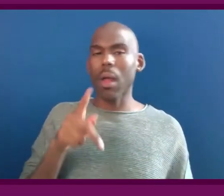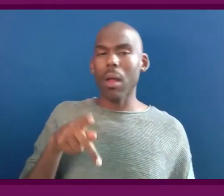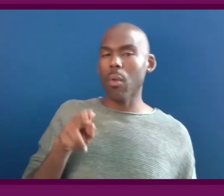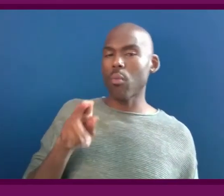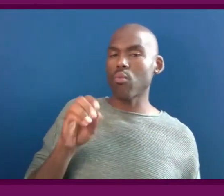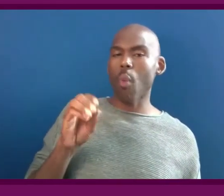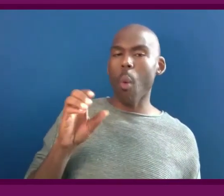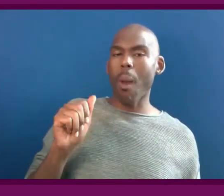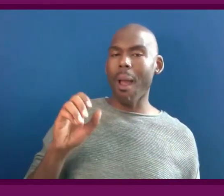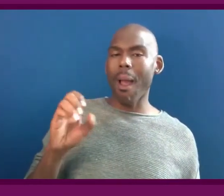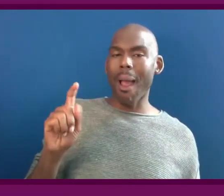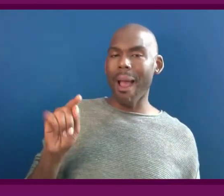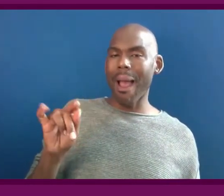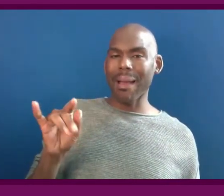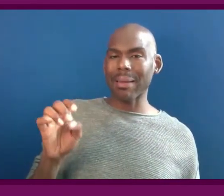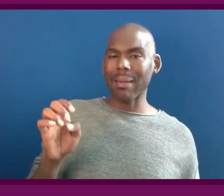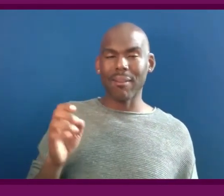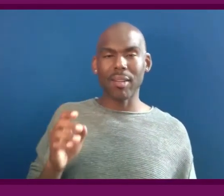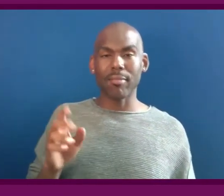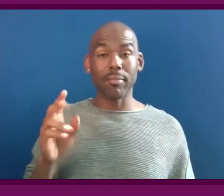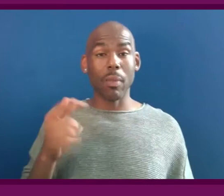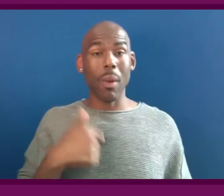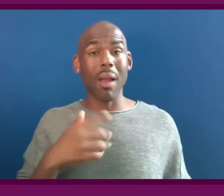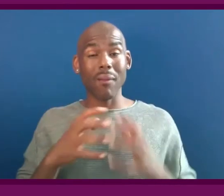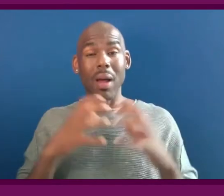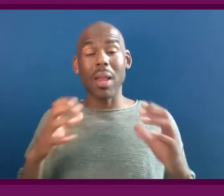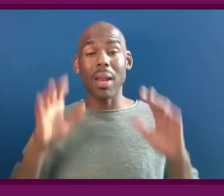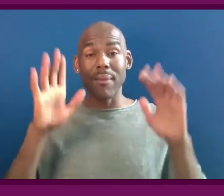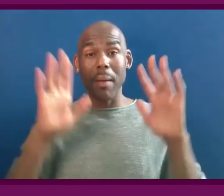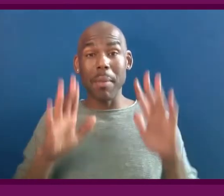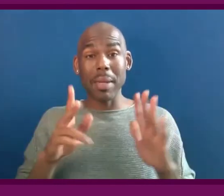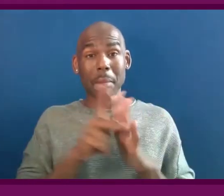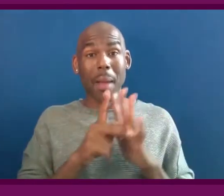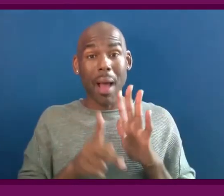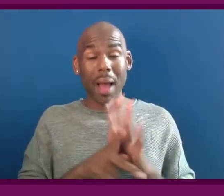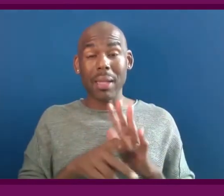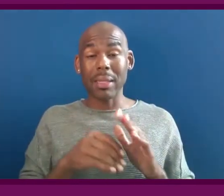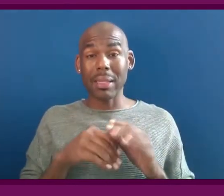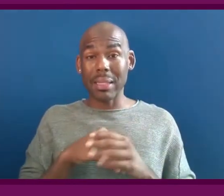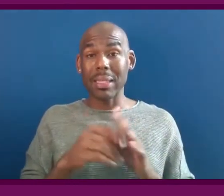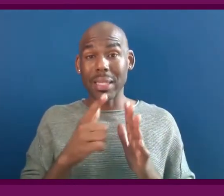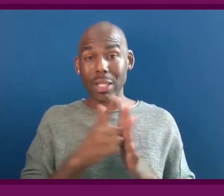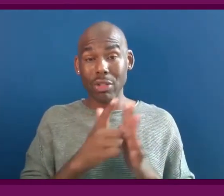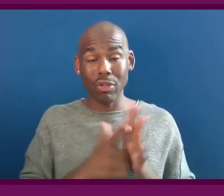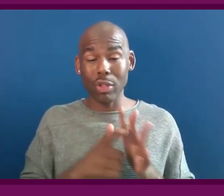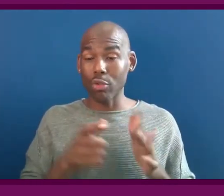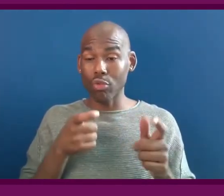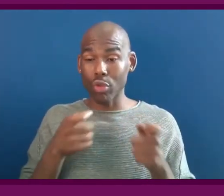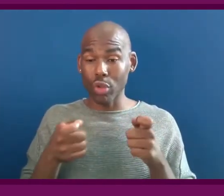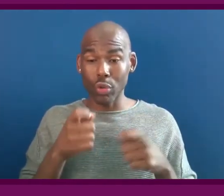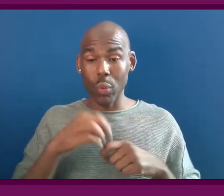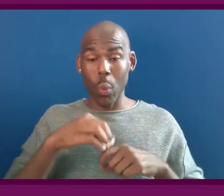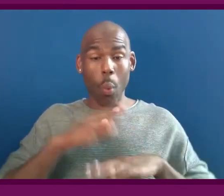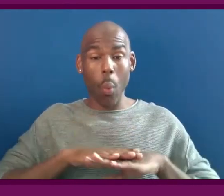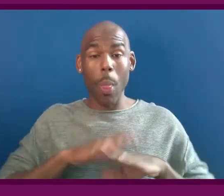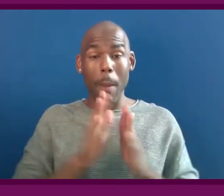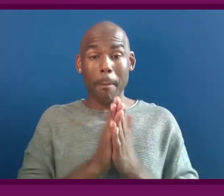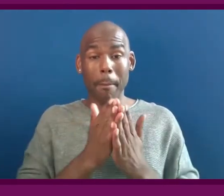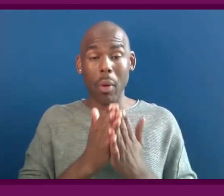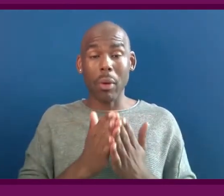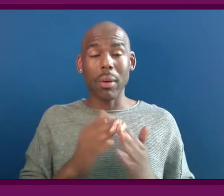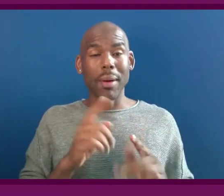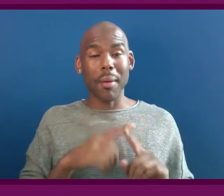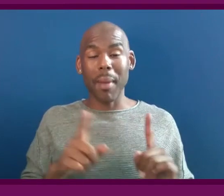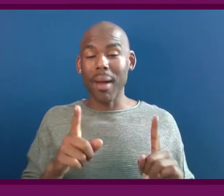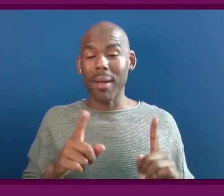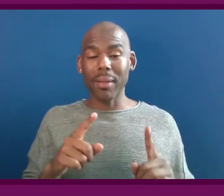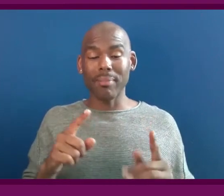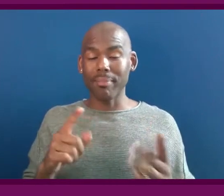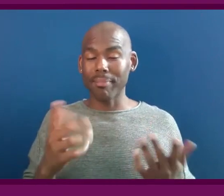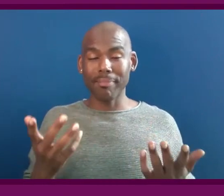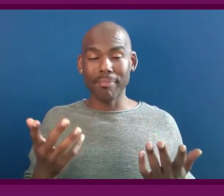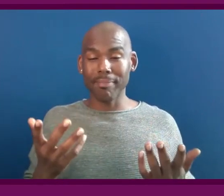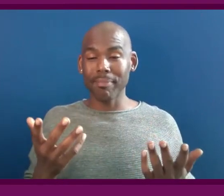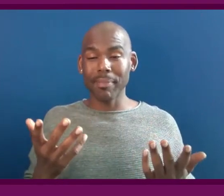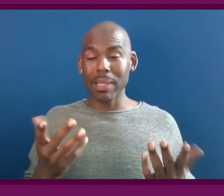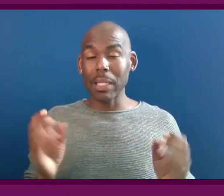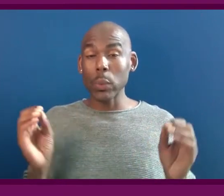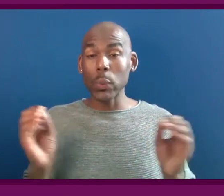We have a lot of amazing policies and legislation and regulations on the books, there is no